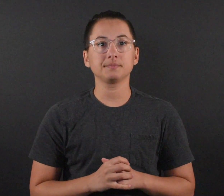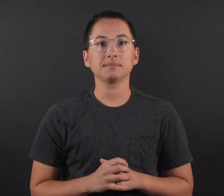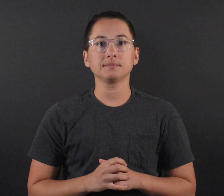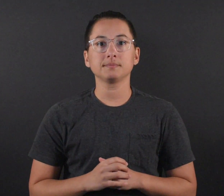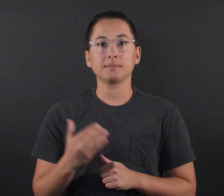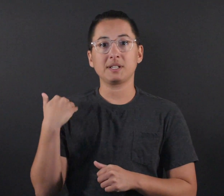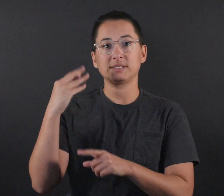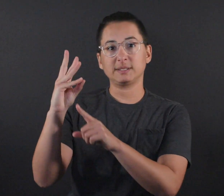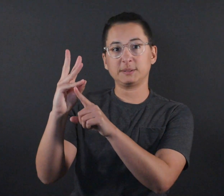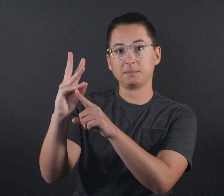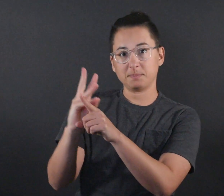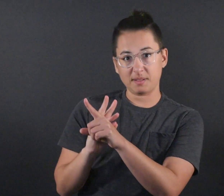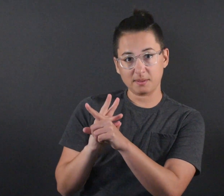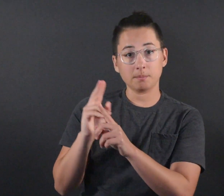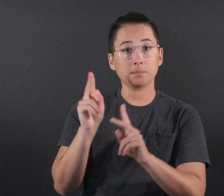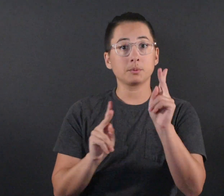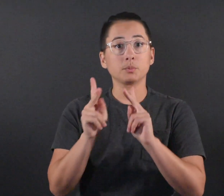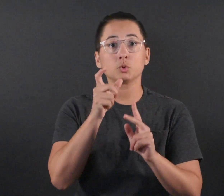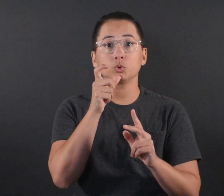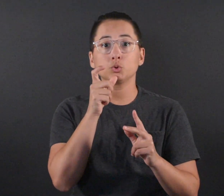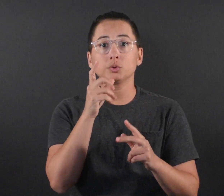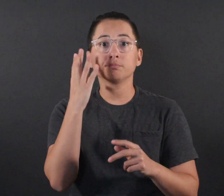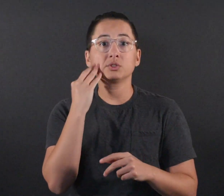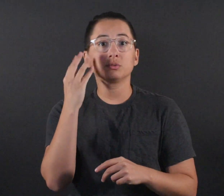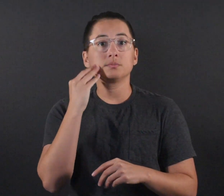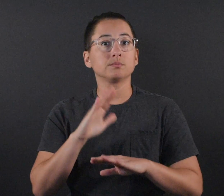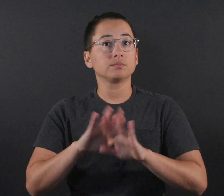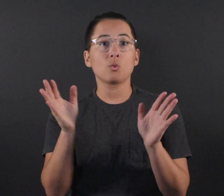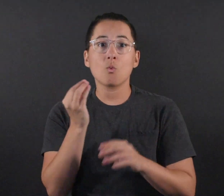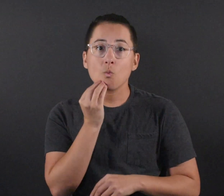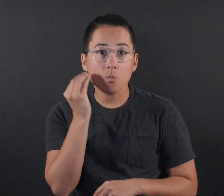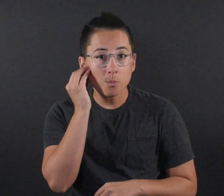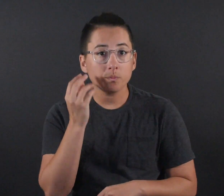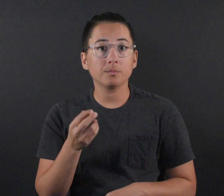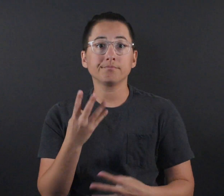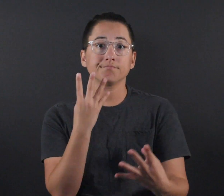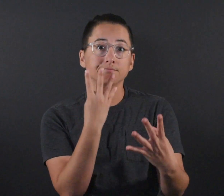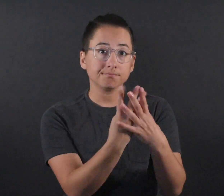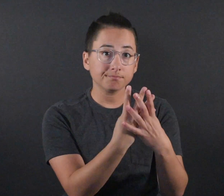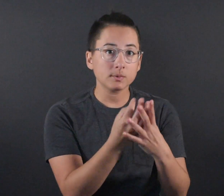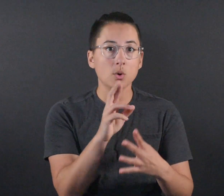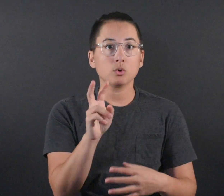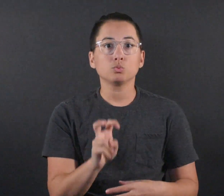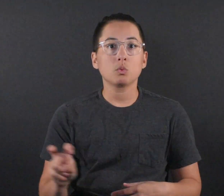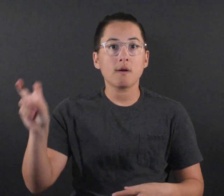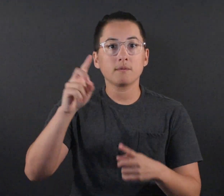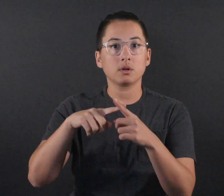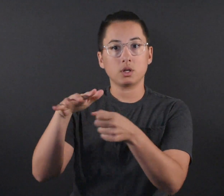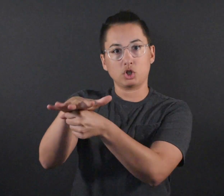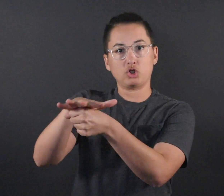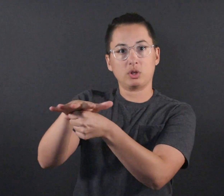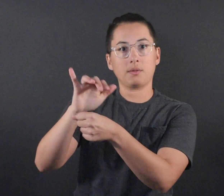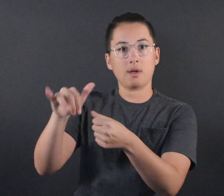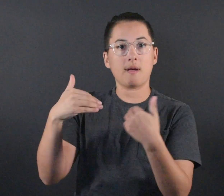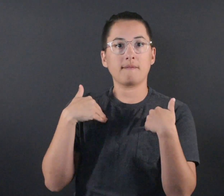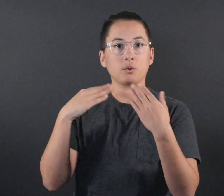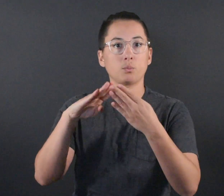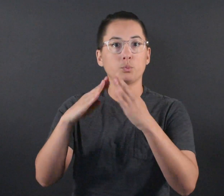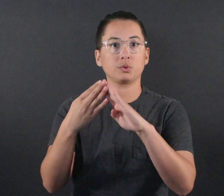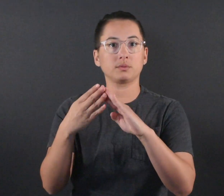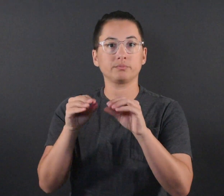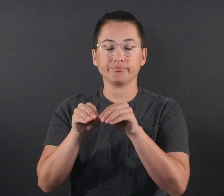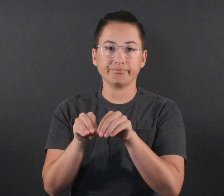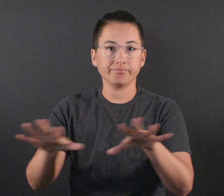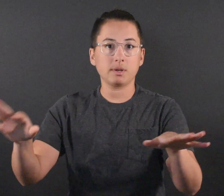homelessness, incarcerated, or traveling to an area with community spread of MPX cases).